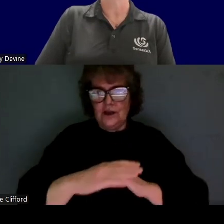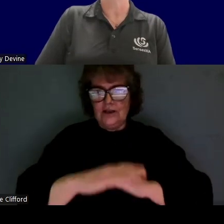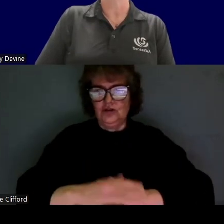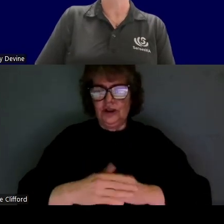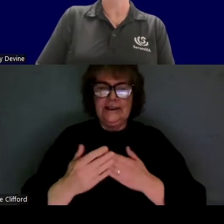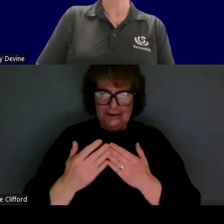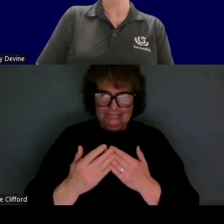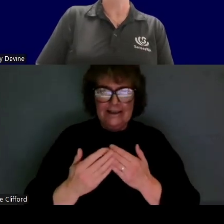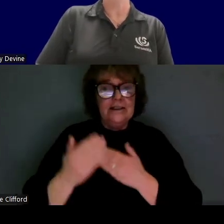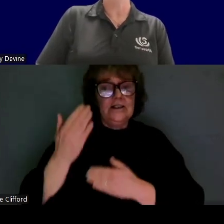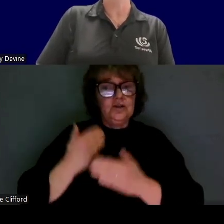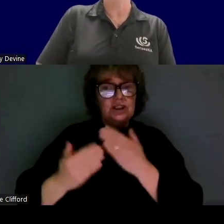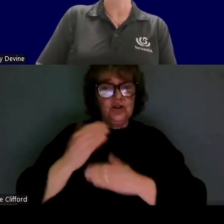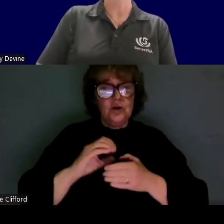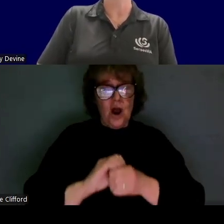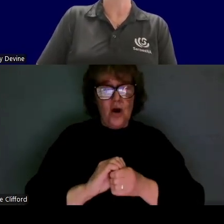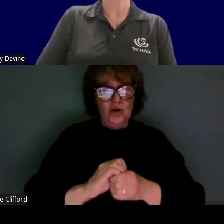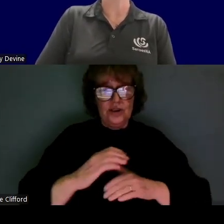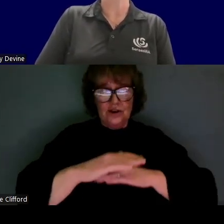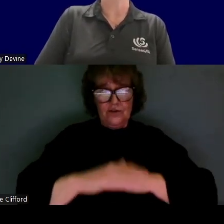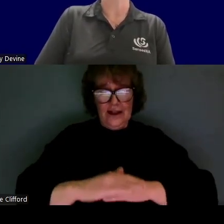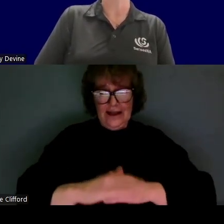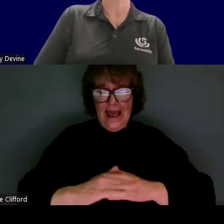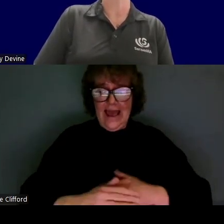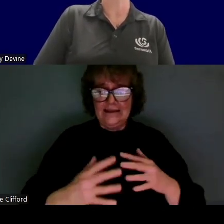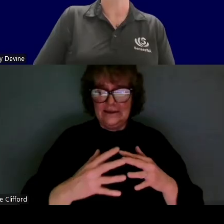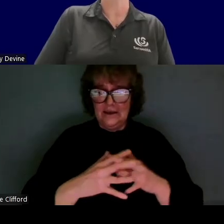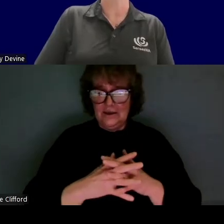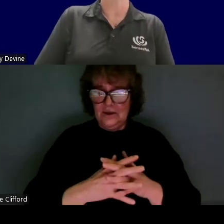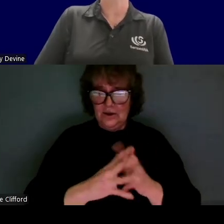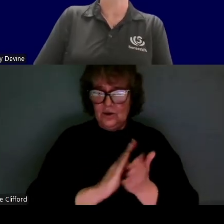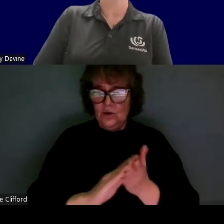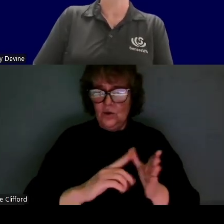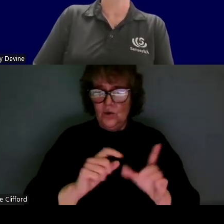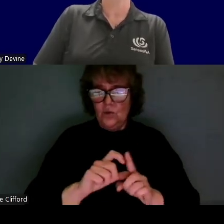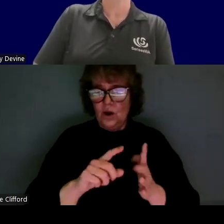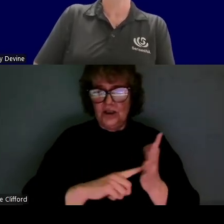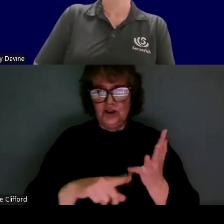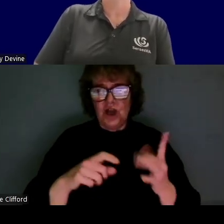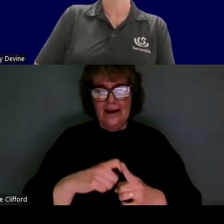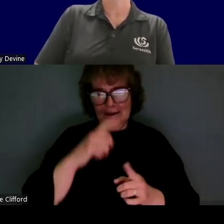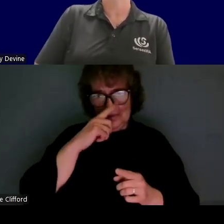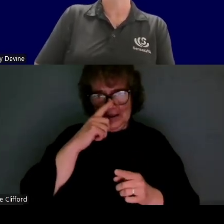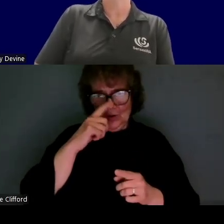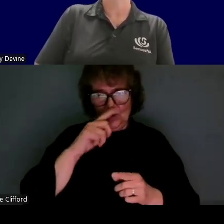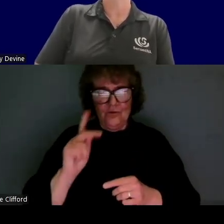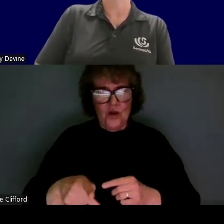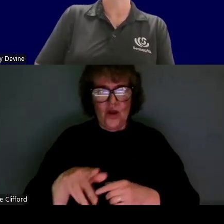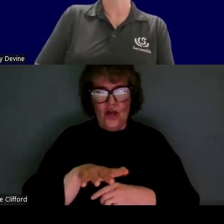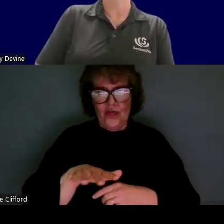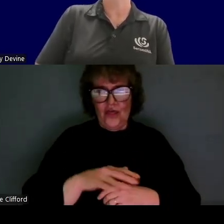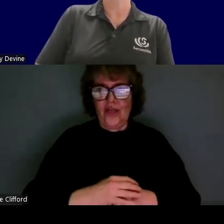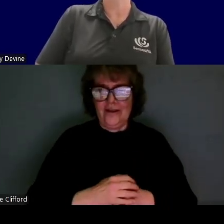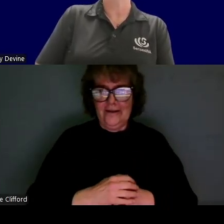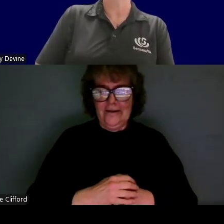on which I'm presenting from today, the Whadjuk people of Perth. I’d also like to pay my respects